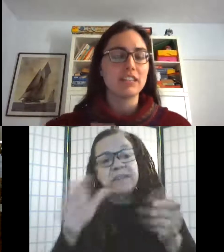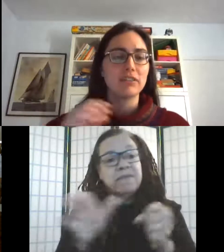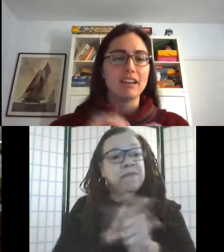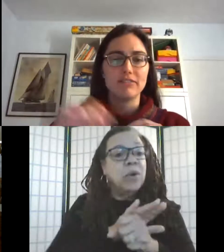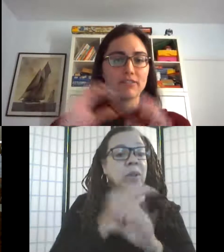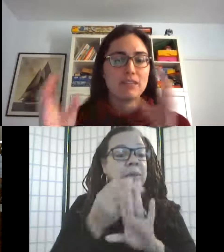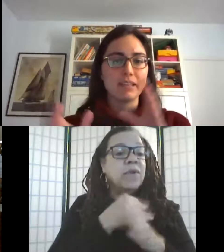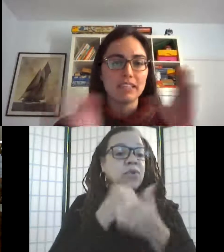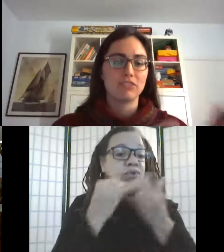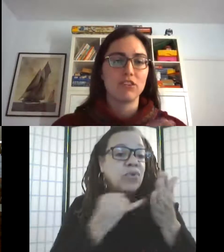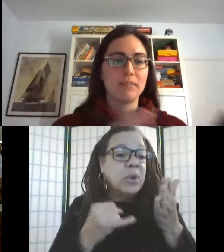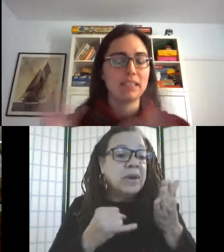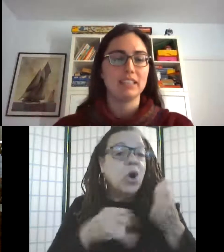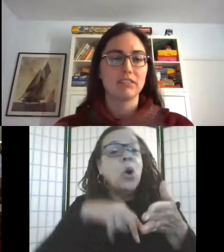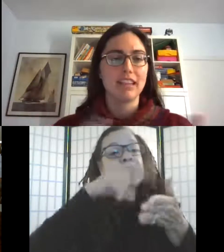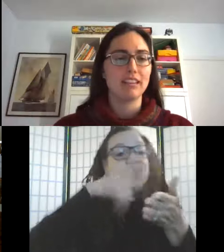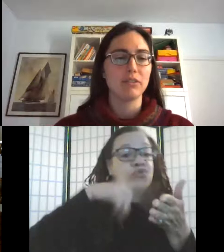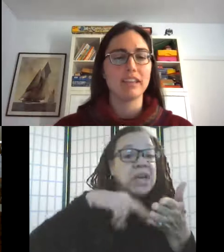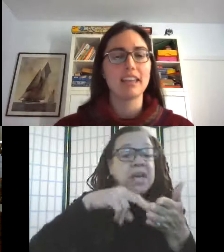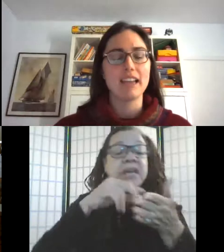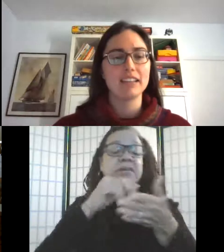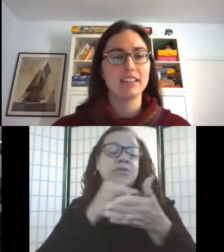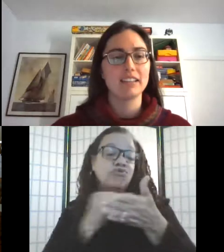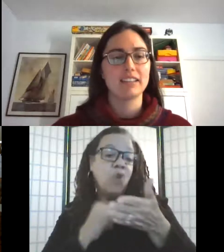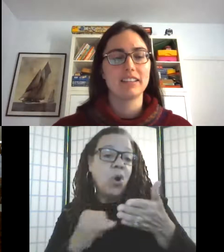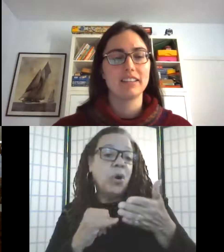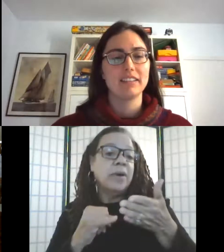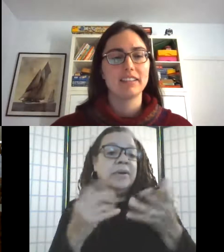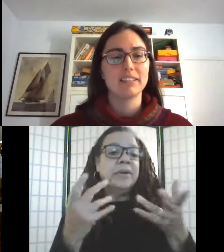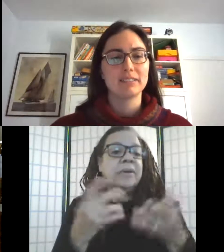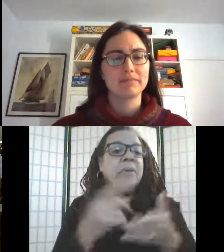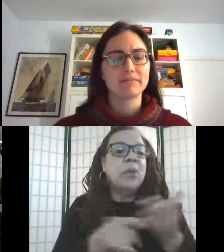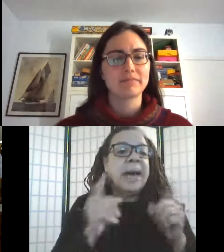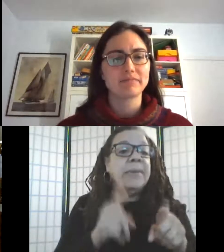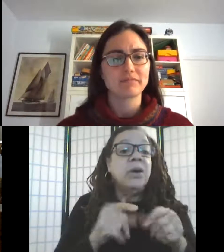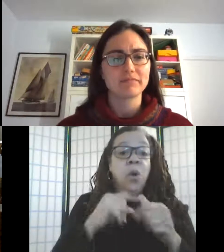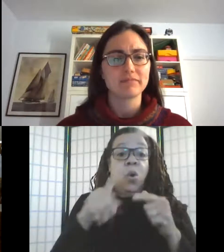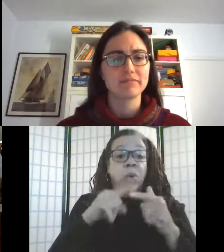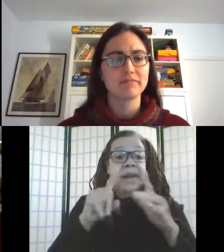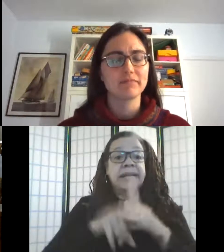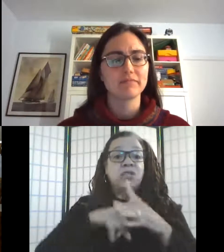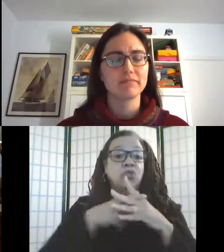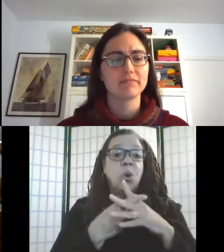or did you kind of read a piece draw a piece and go like that? When I started I, I didn't read the whole diary,